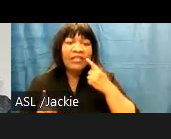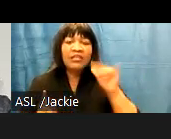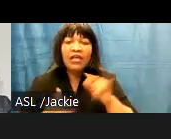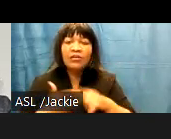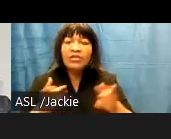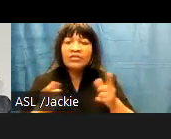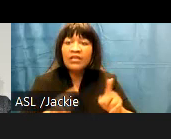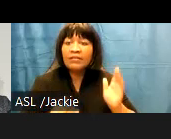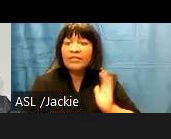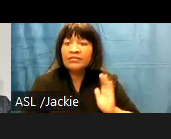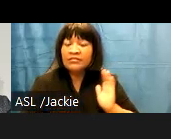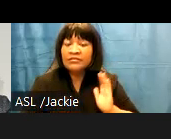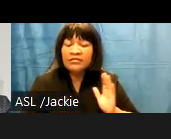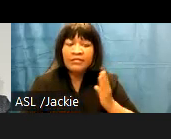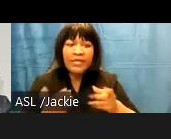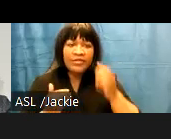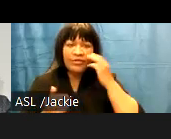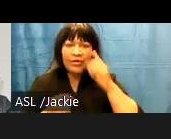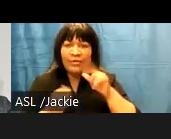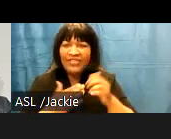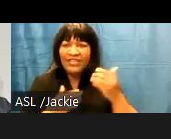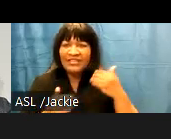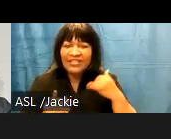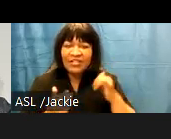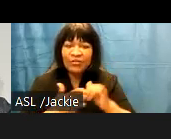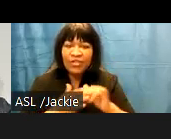happened in -- you might be familiar with the poverty Reduction Work Group where you